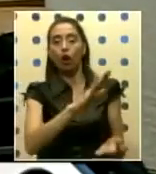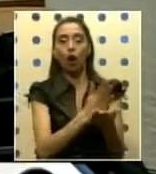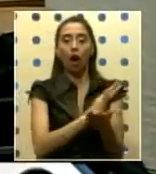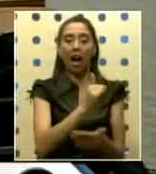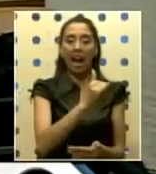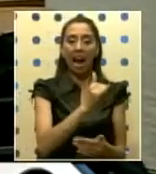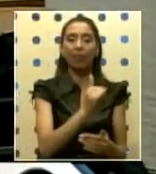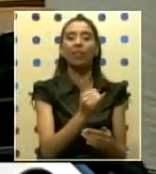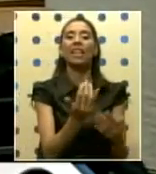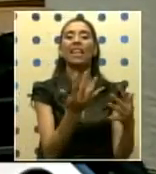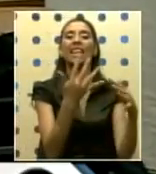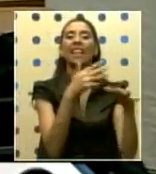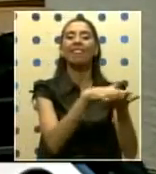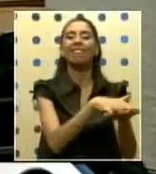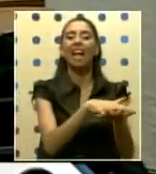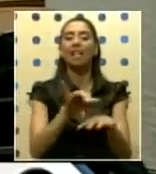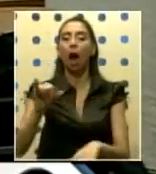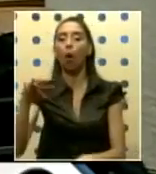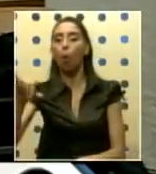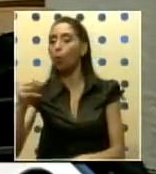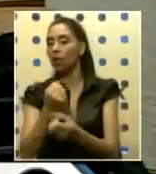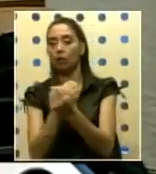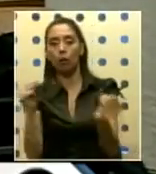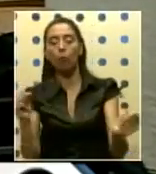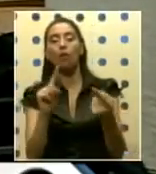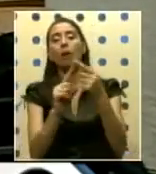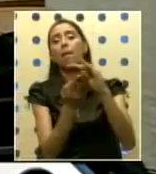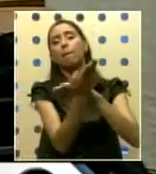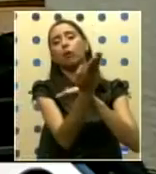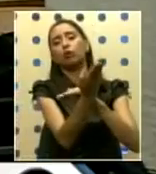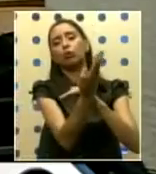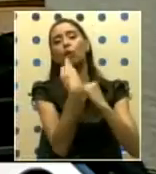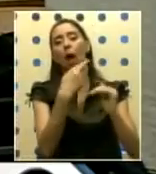because they can't apply to programs